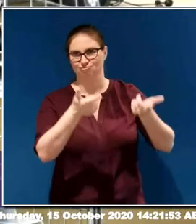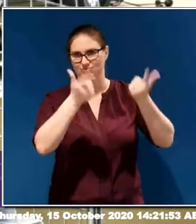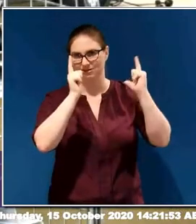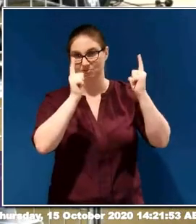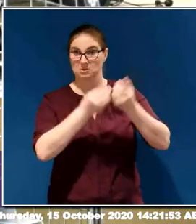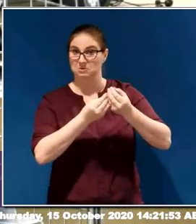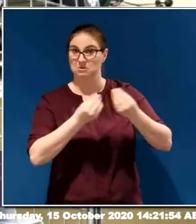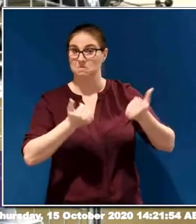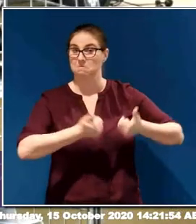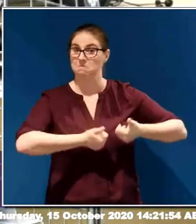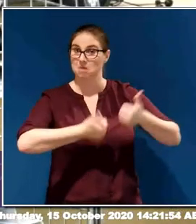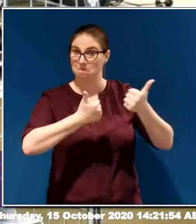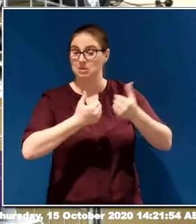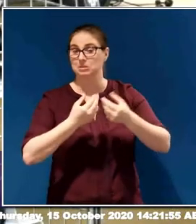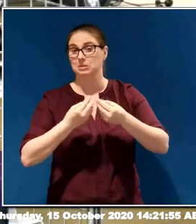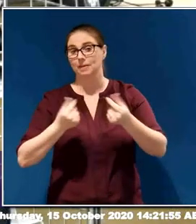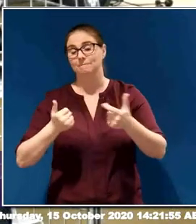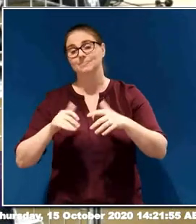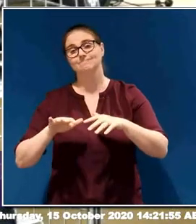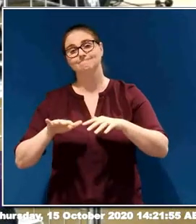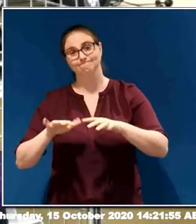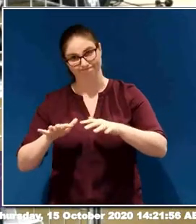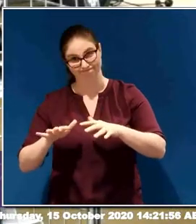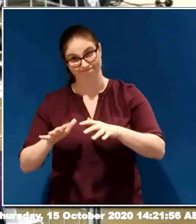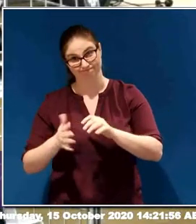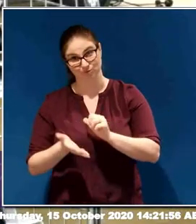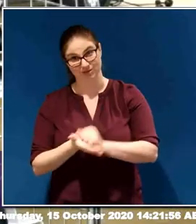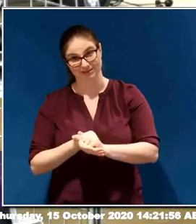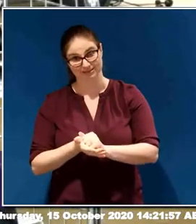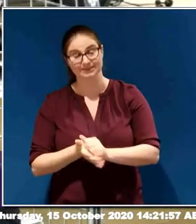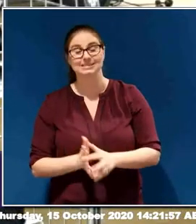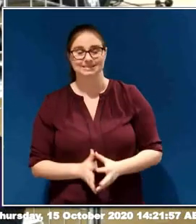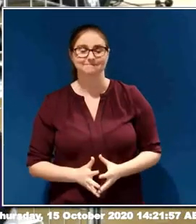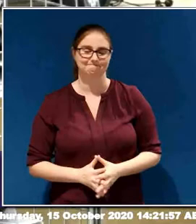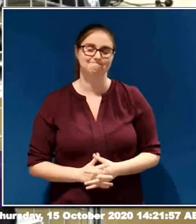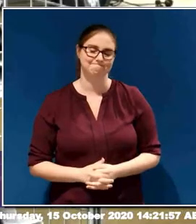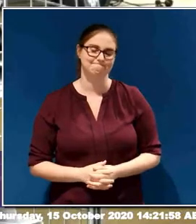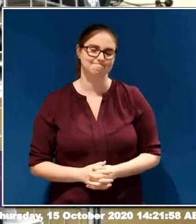So did you experience, in the course of your work trying to get